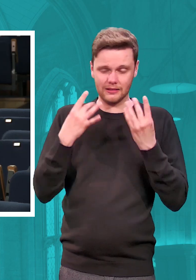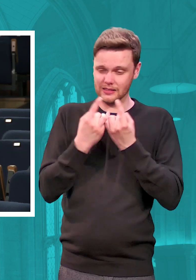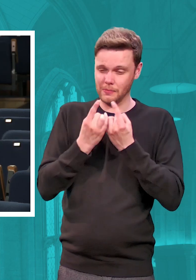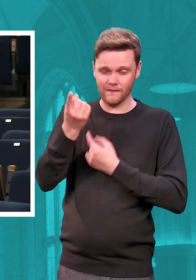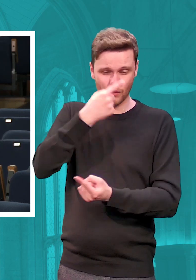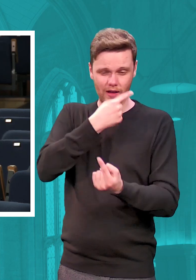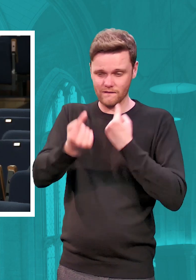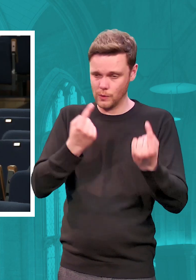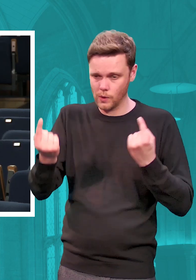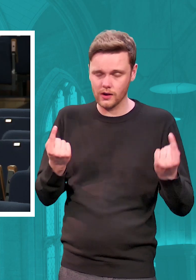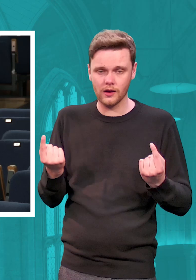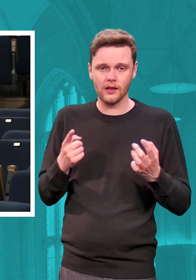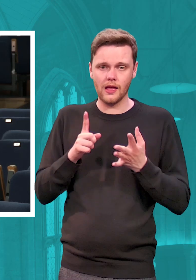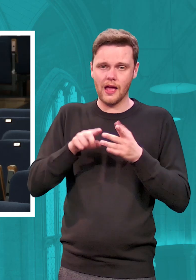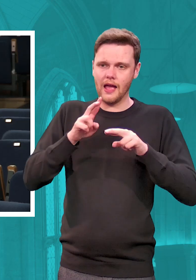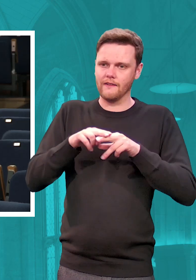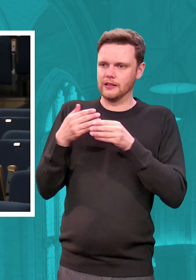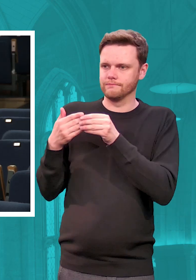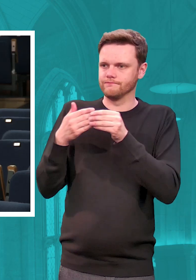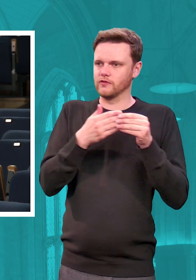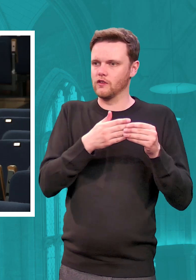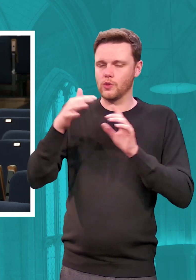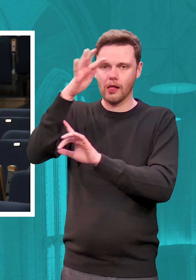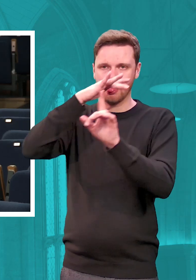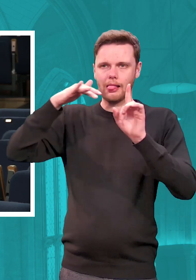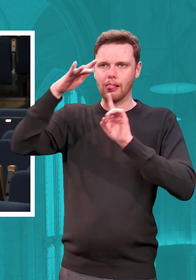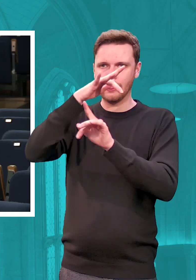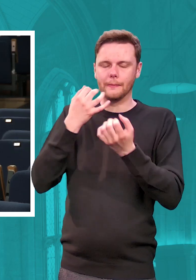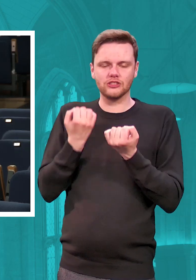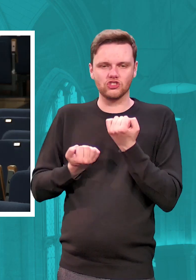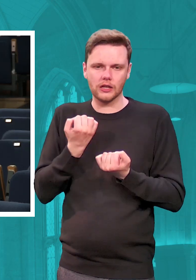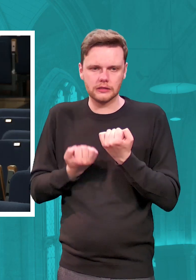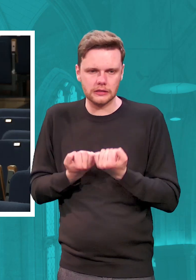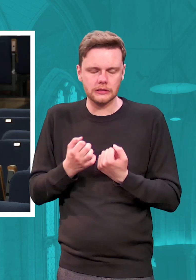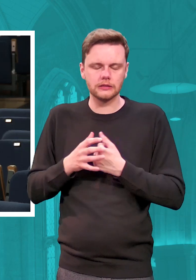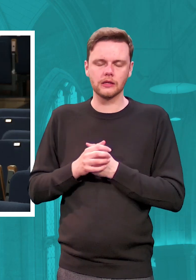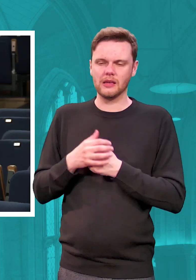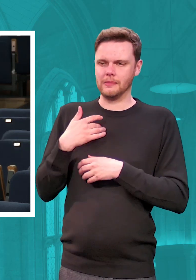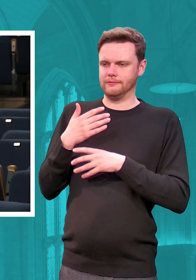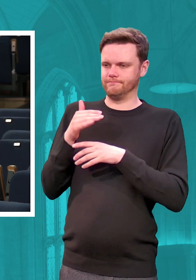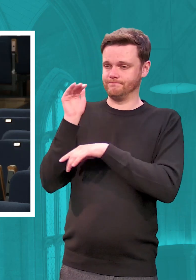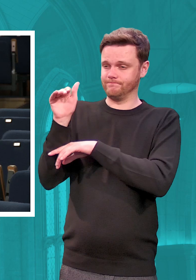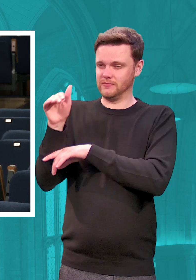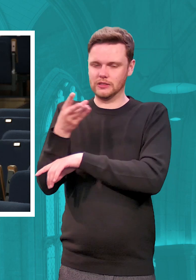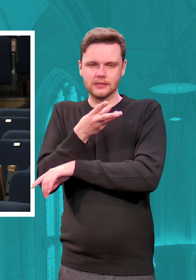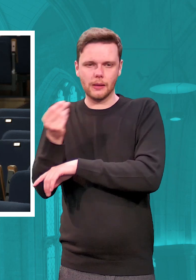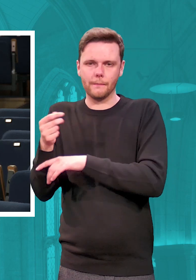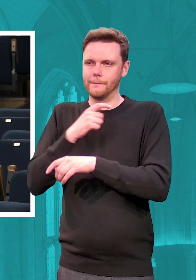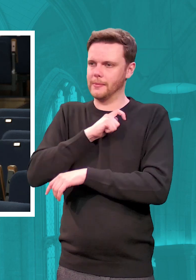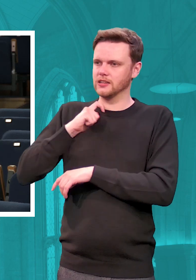whether it's the pursuit of climate justice, a call to some form of ministry, the development of partnerships